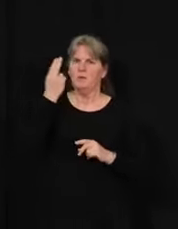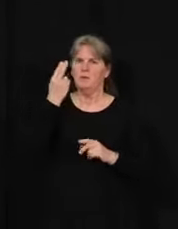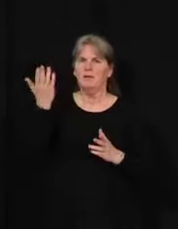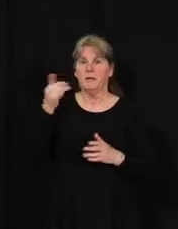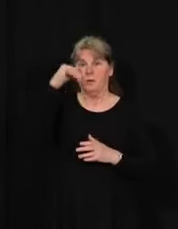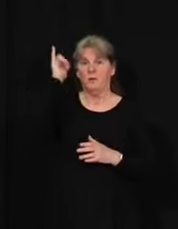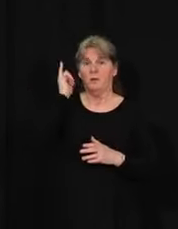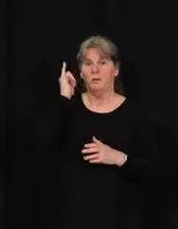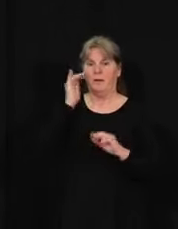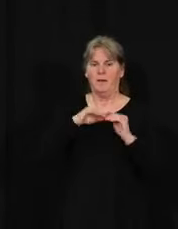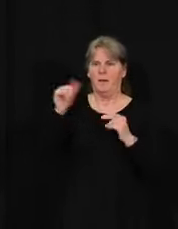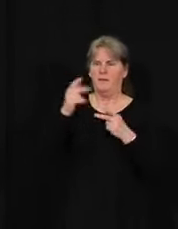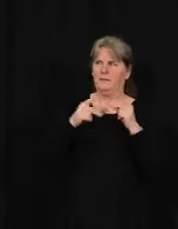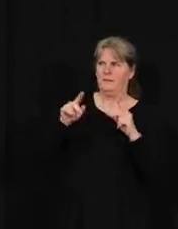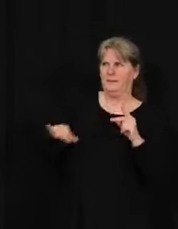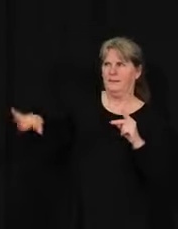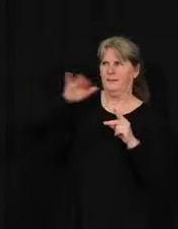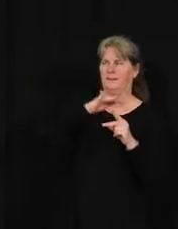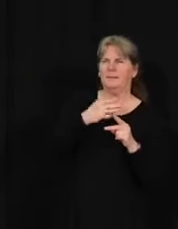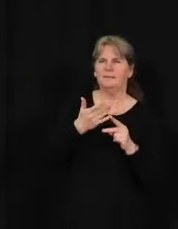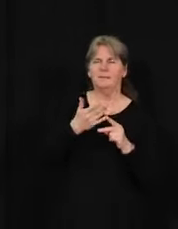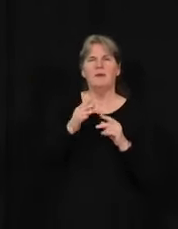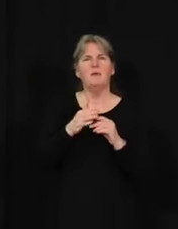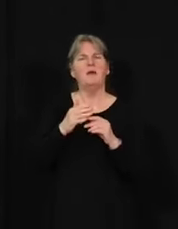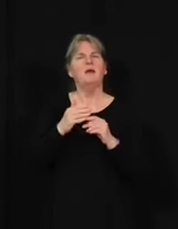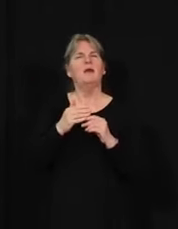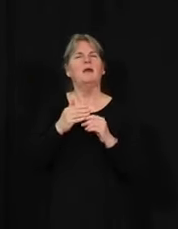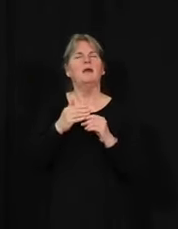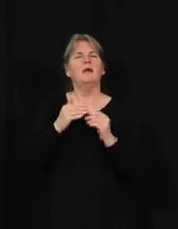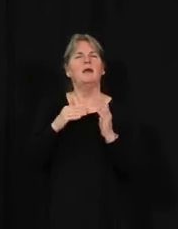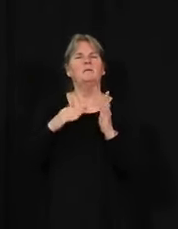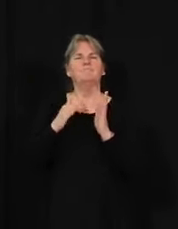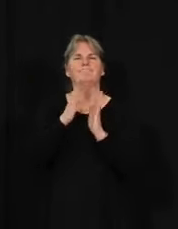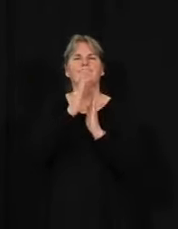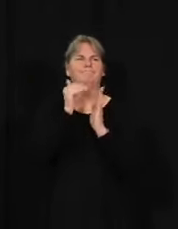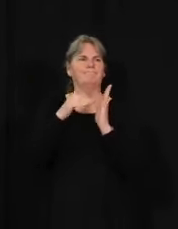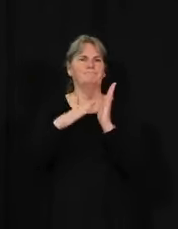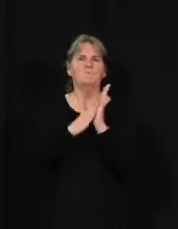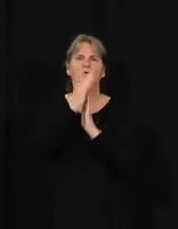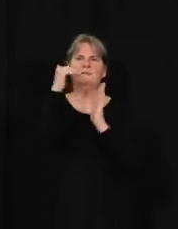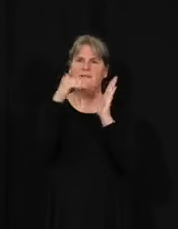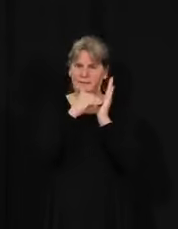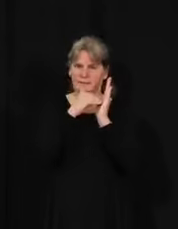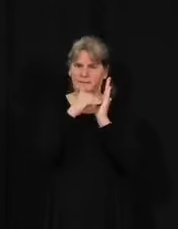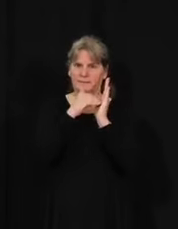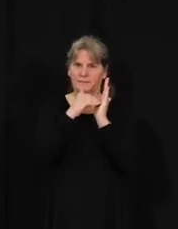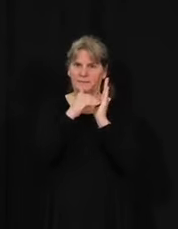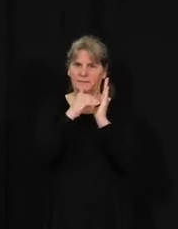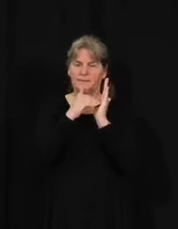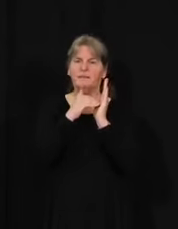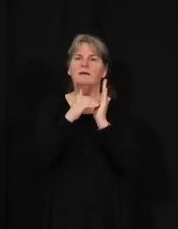from most other places, you might comparison in some ways to New Zealand.